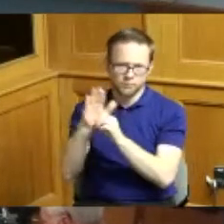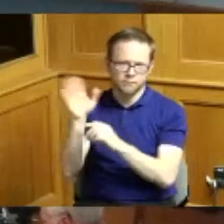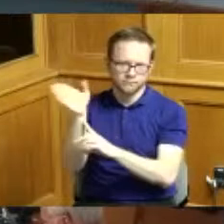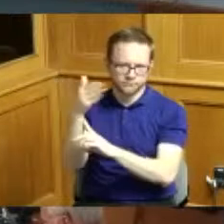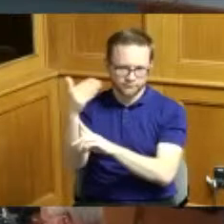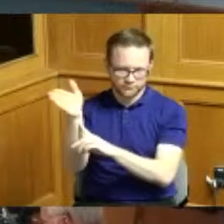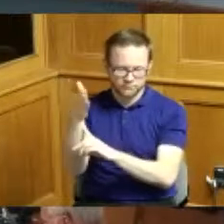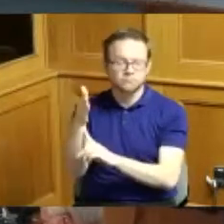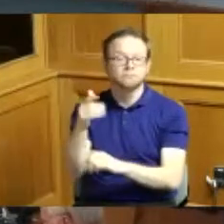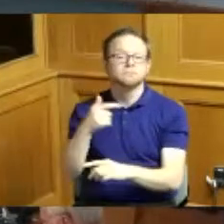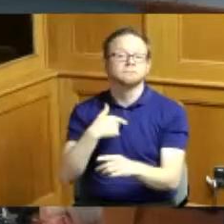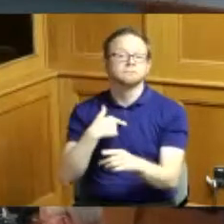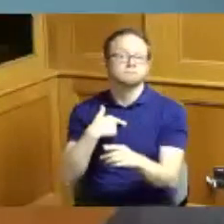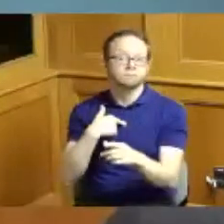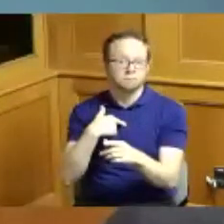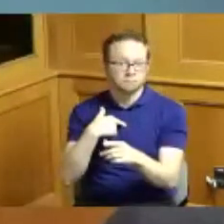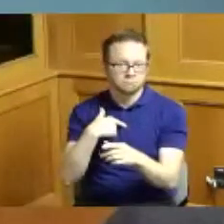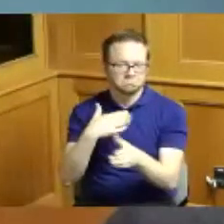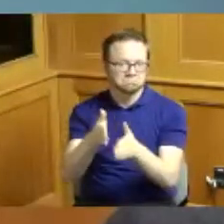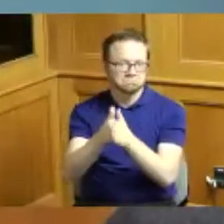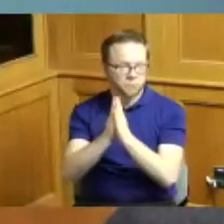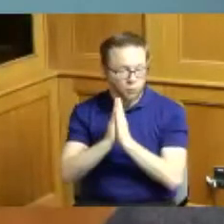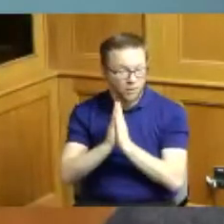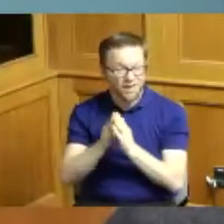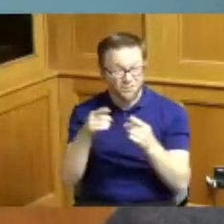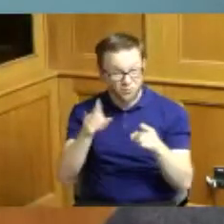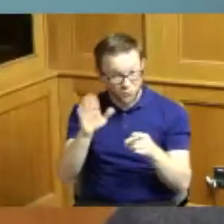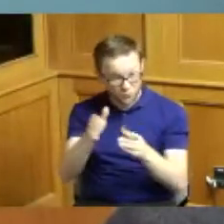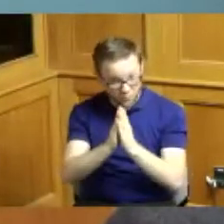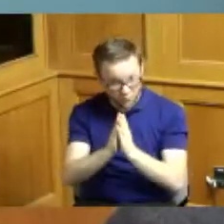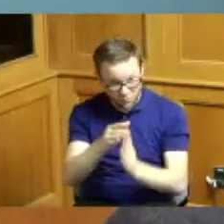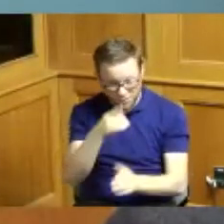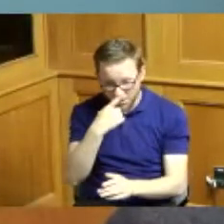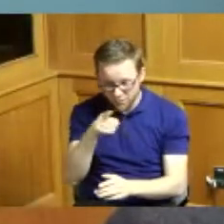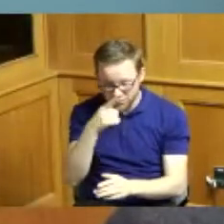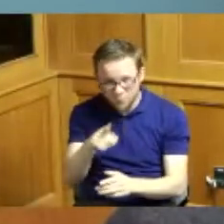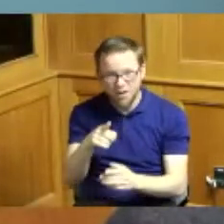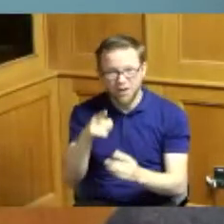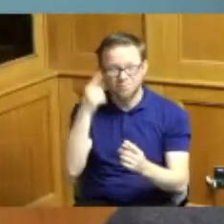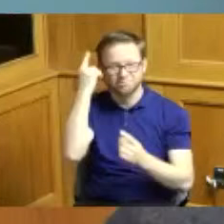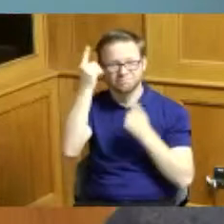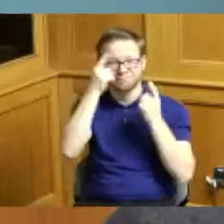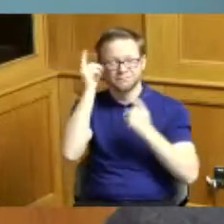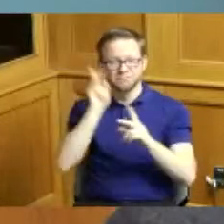so I ask when you have the sign in prayer if we can think about those that were tragically